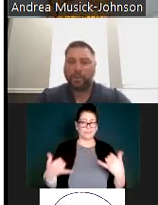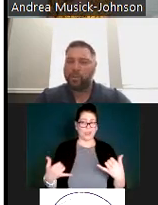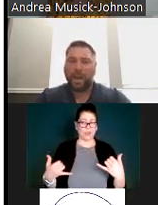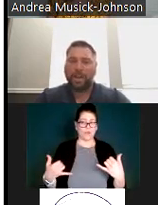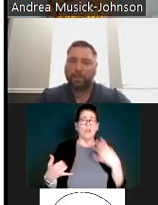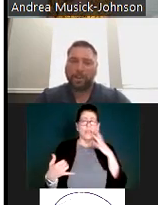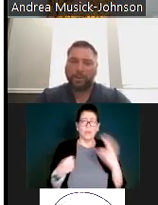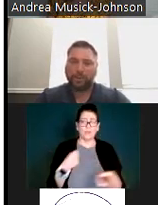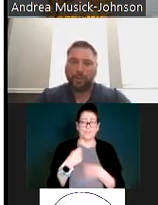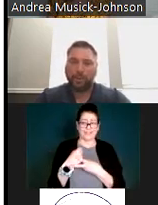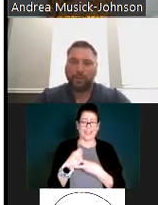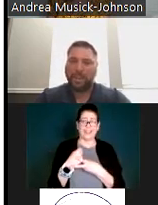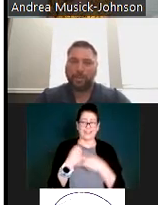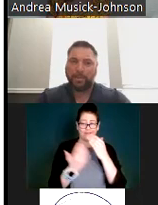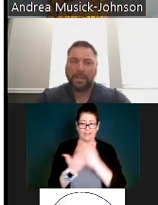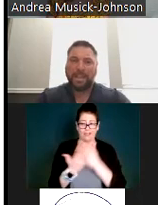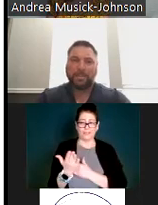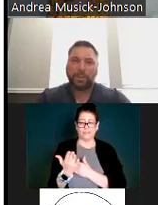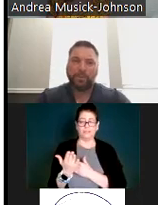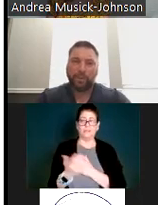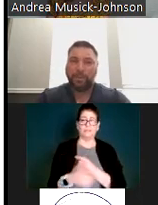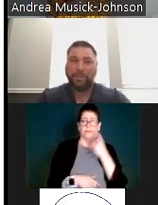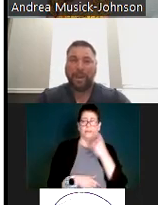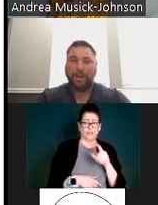so you do not have to re-register for them or keep searching for them in VINE.